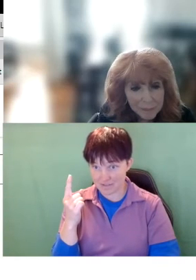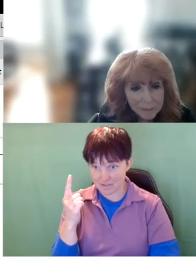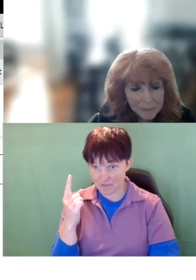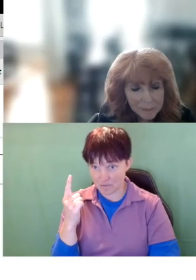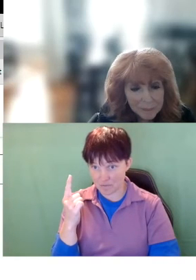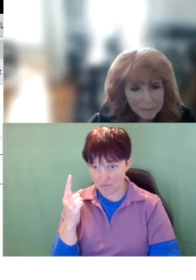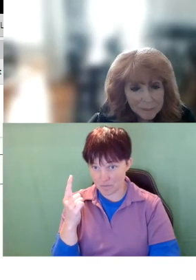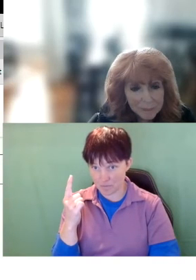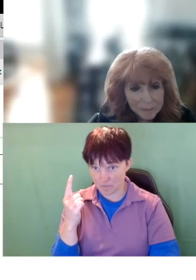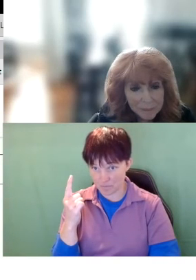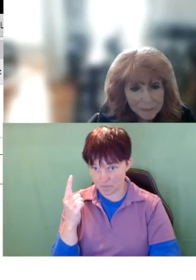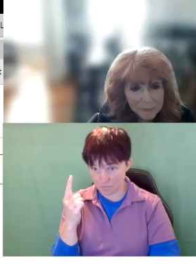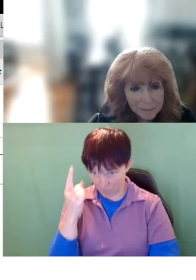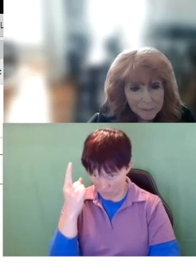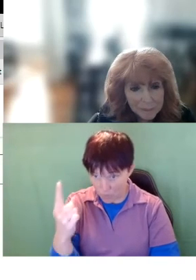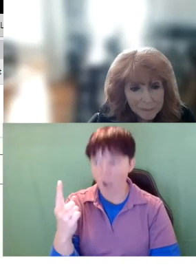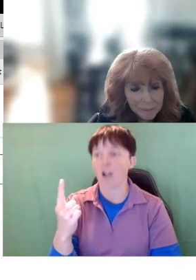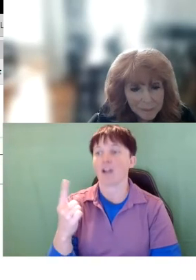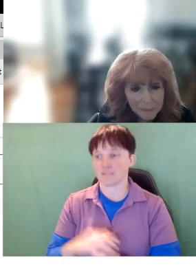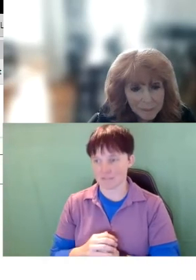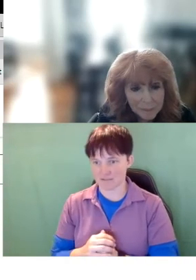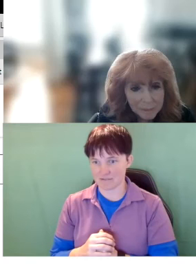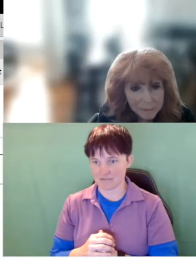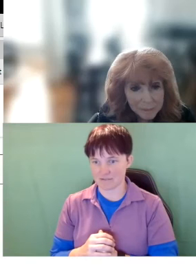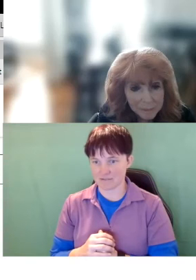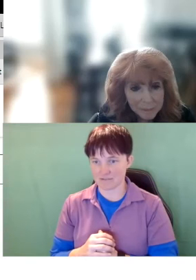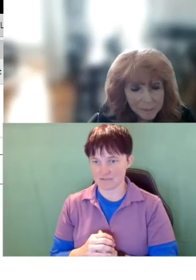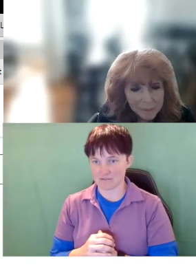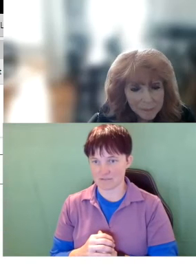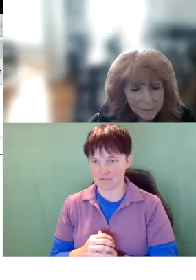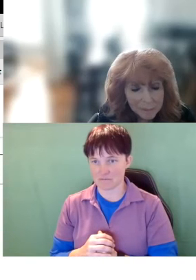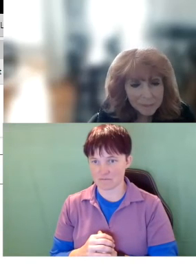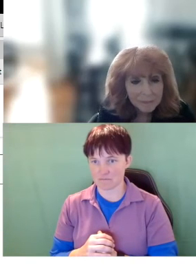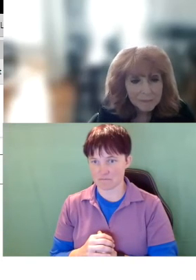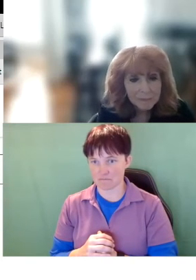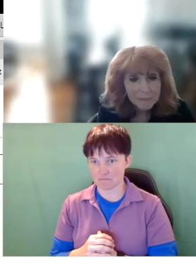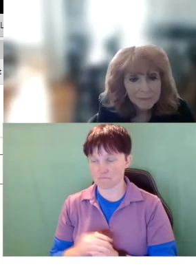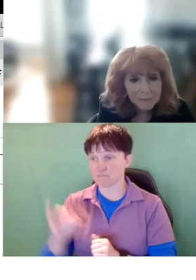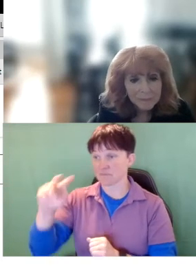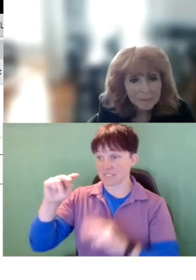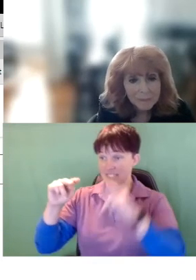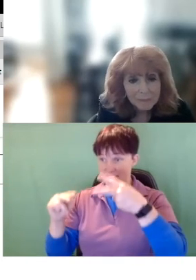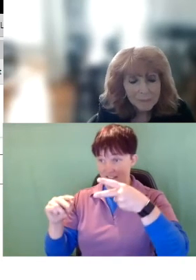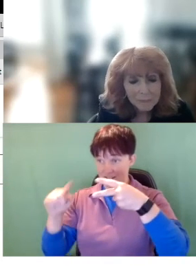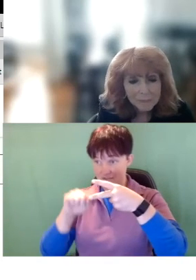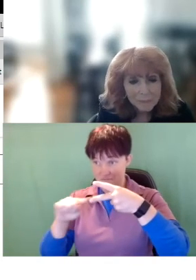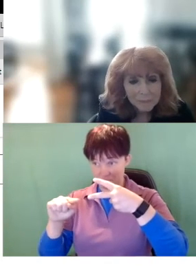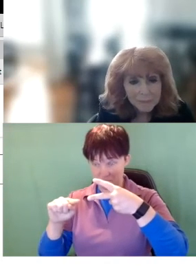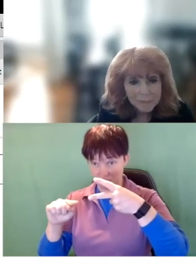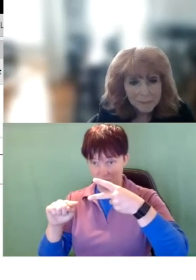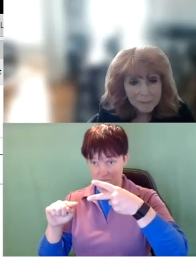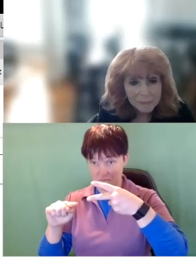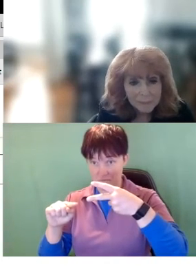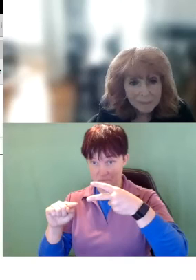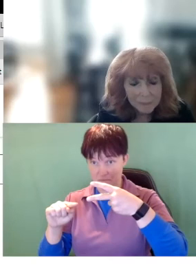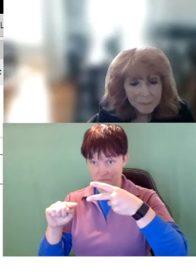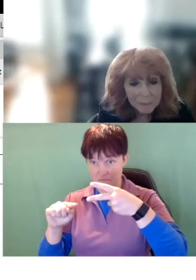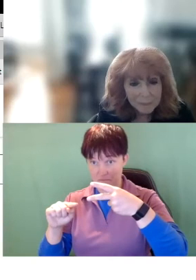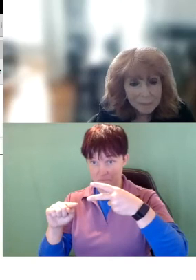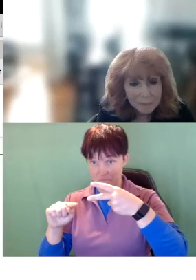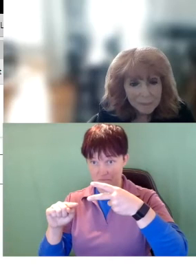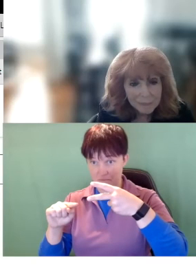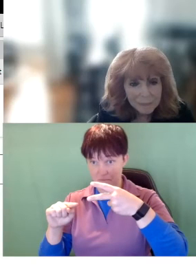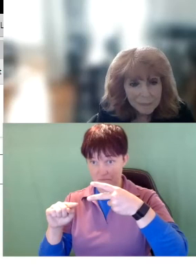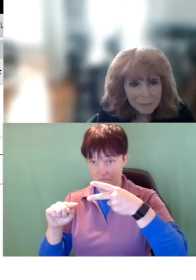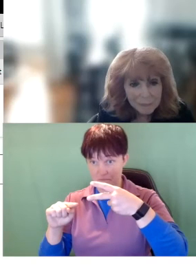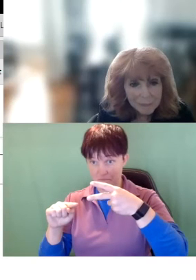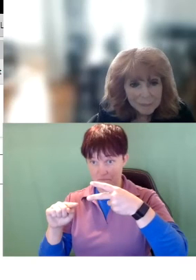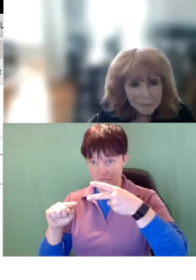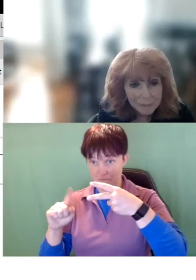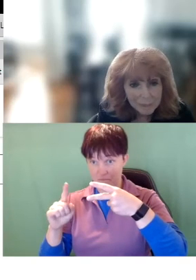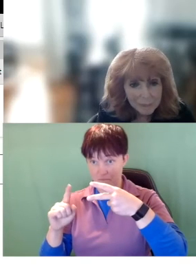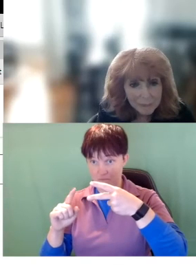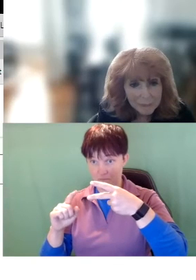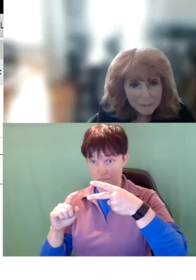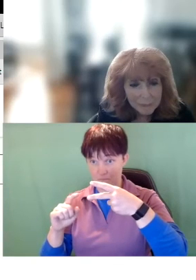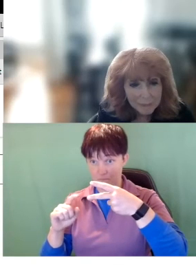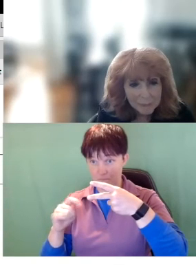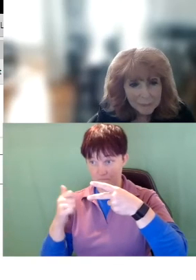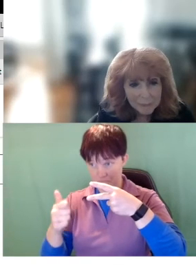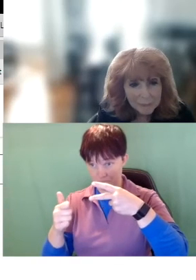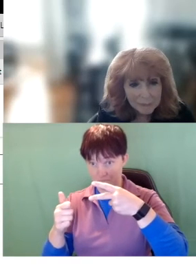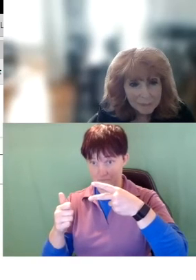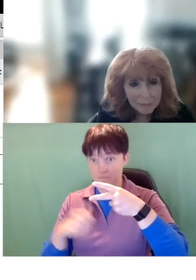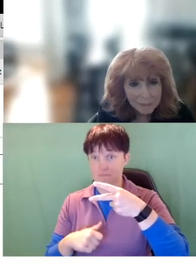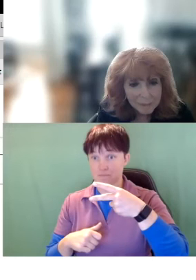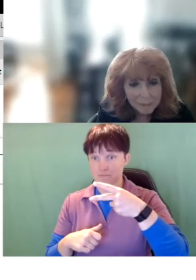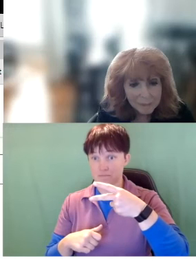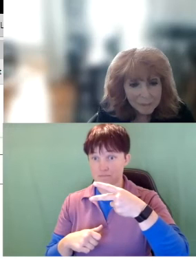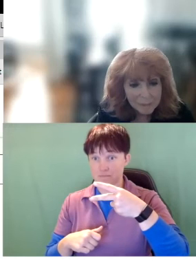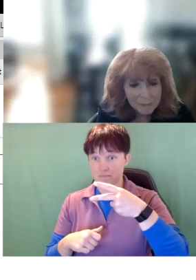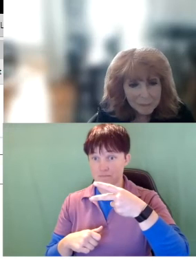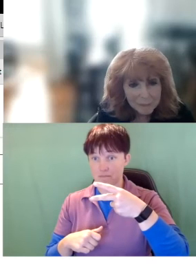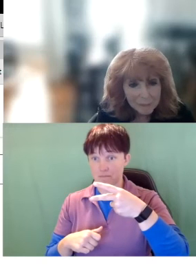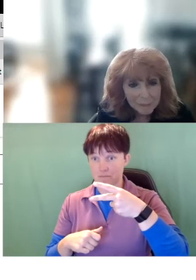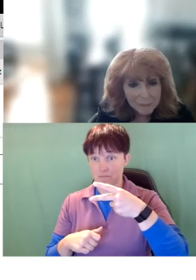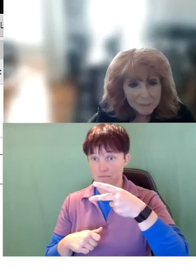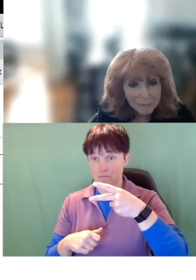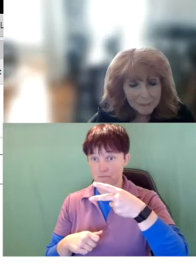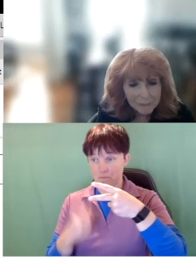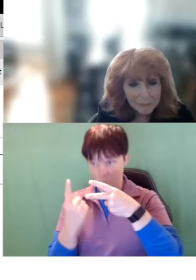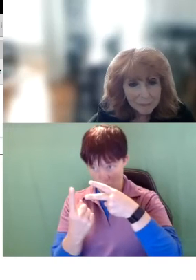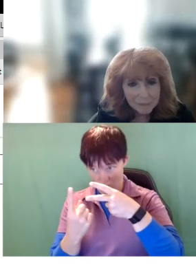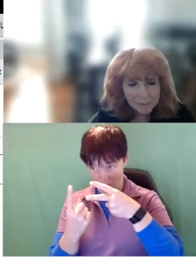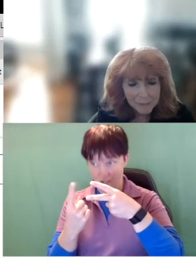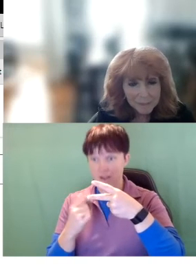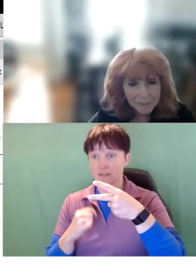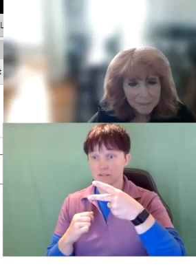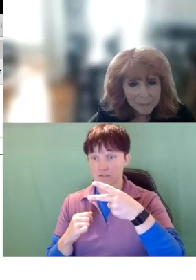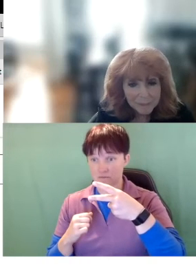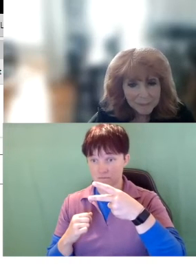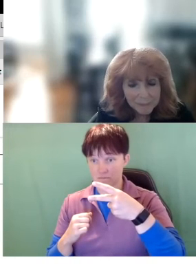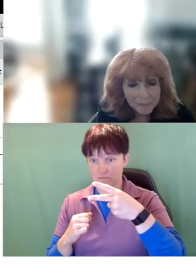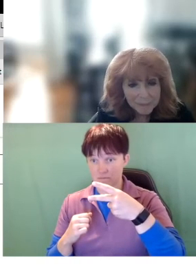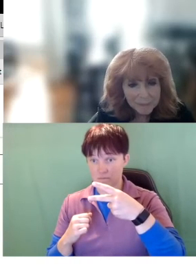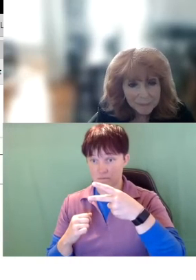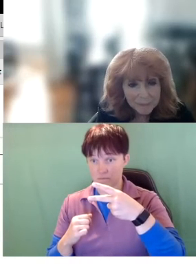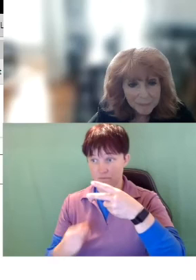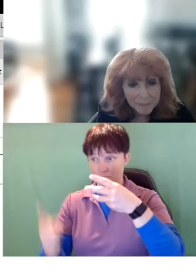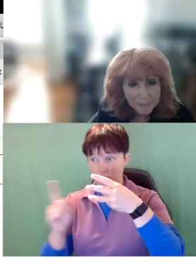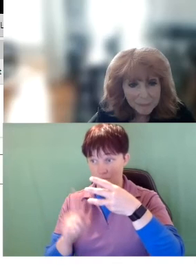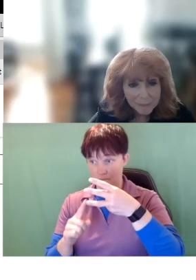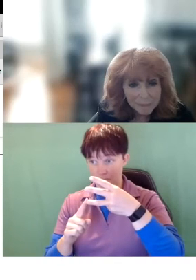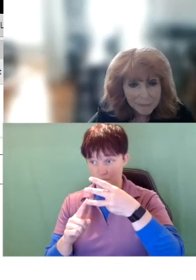row. One. So 4 times 1 what? Let’s count. 1, 2, 3, 4. And stop. Good job you counted